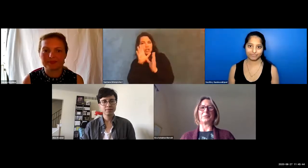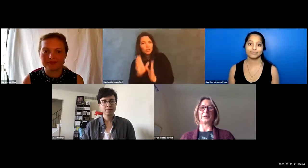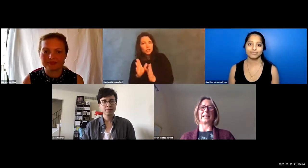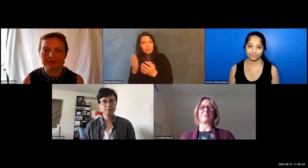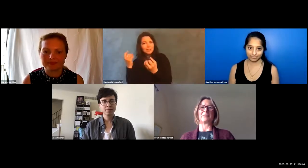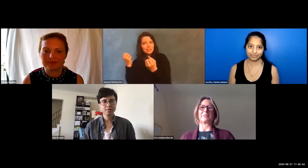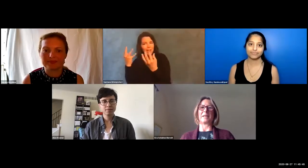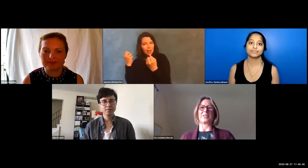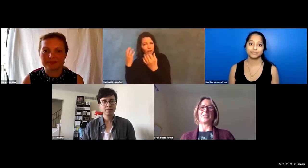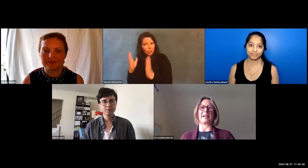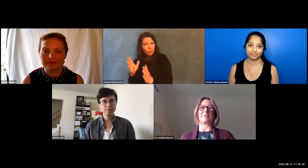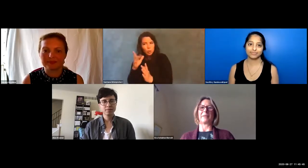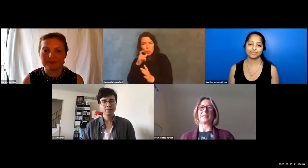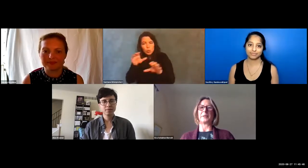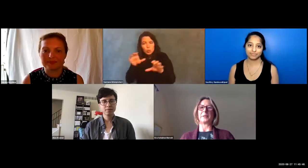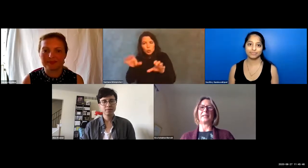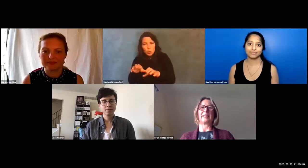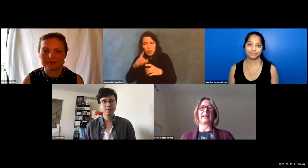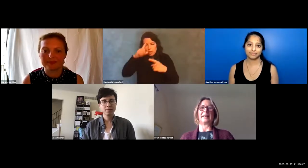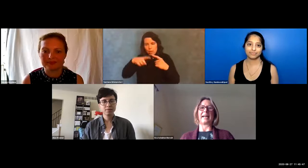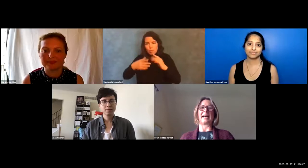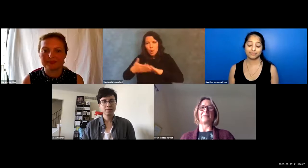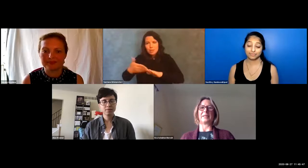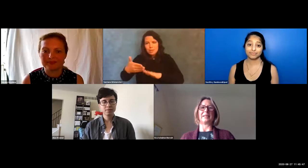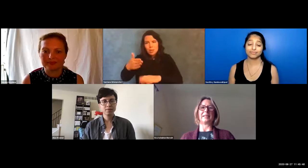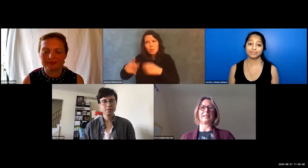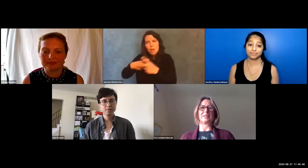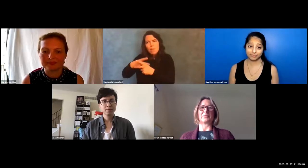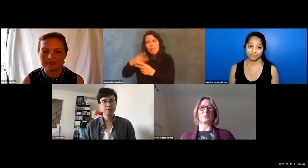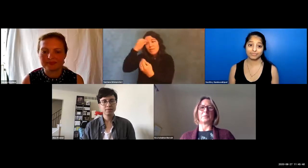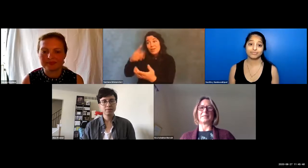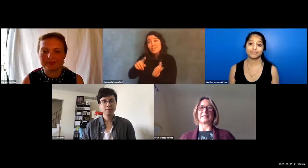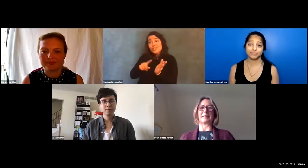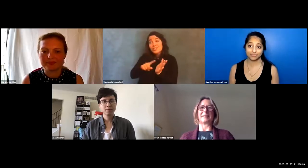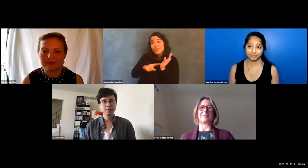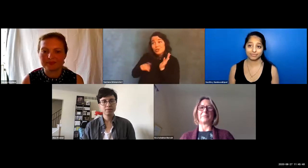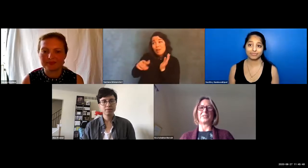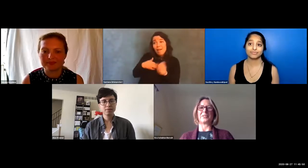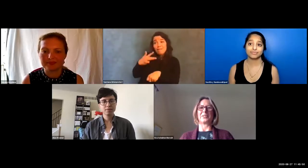what kind of information they have available. And they have the super segmental information